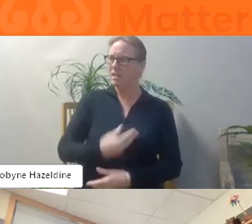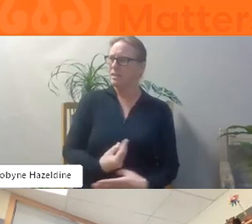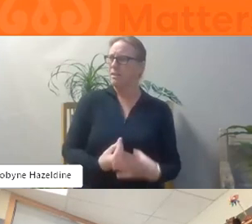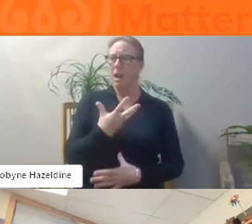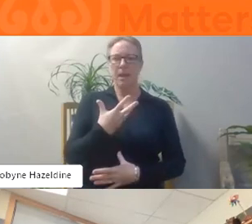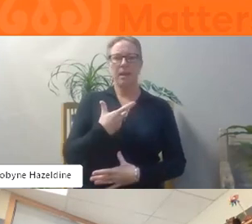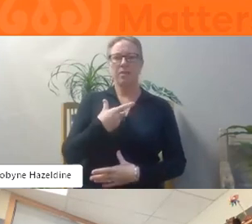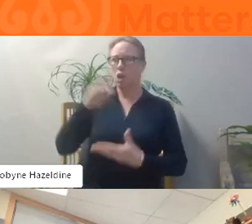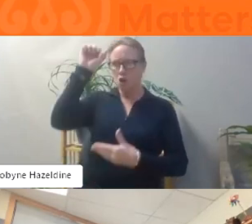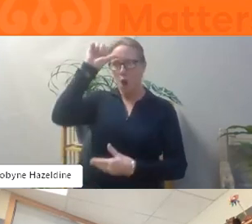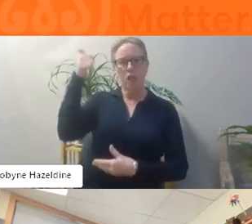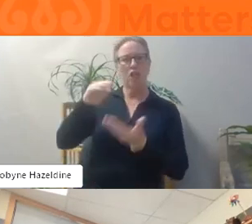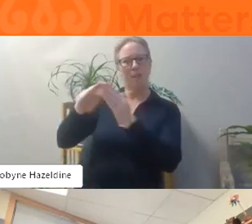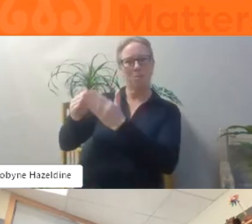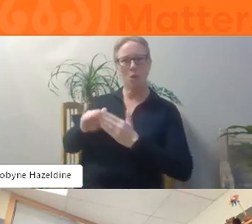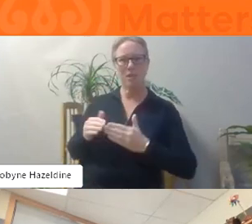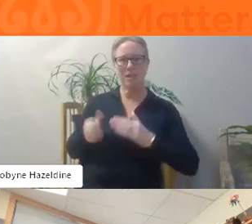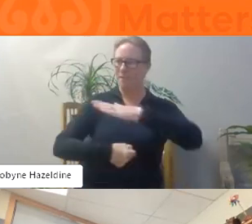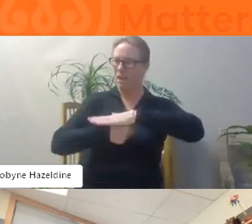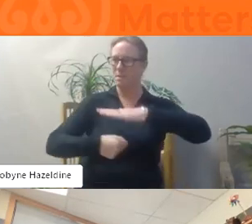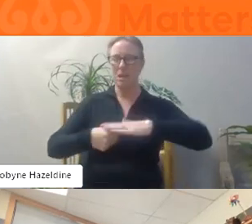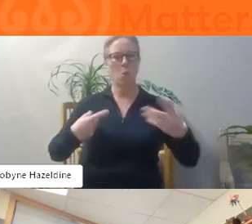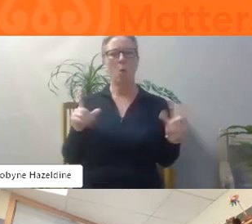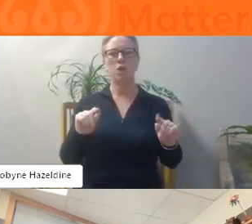as well. Fundamental to what we've done in our schooling and successful